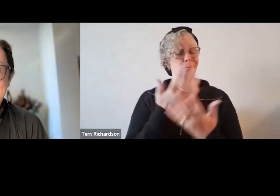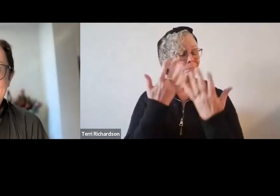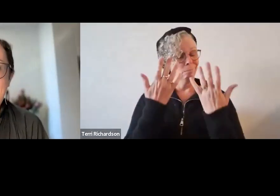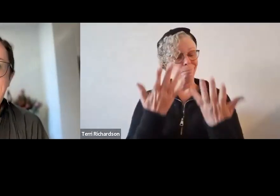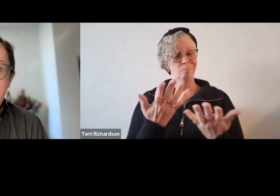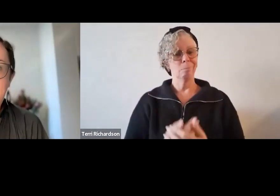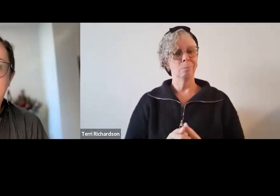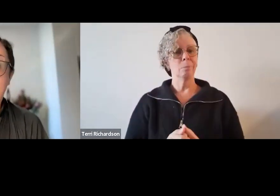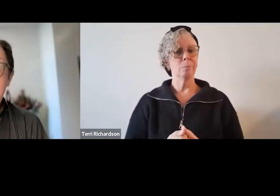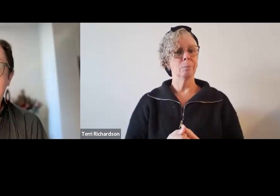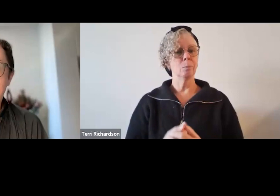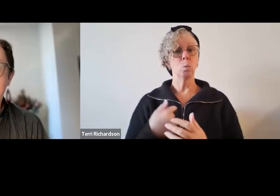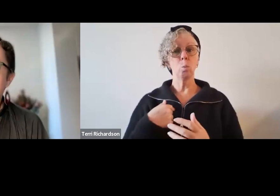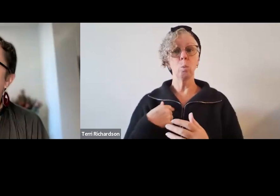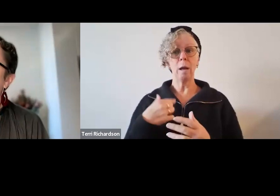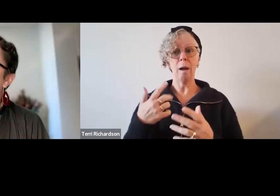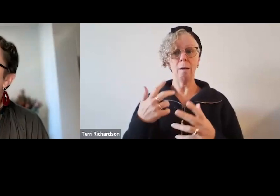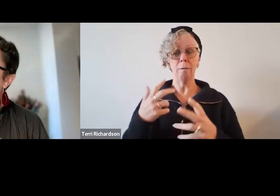a body of research that speaks to board's